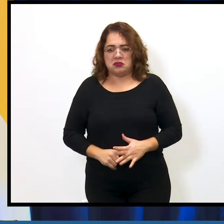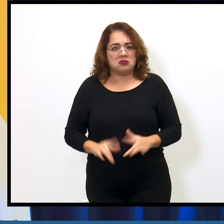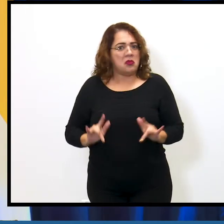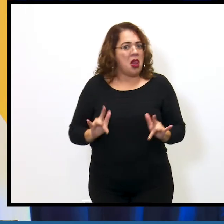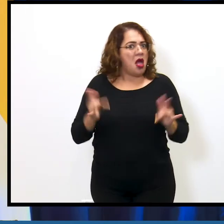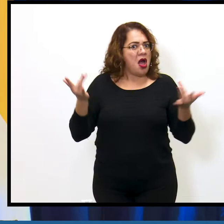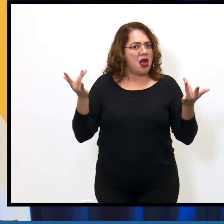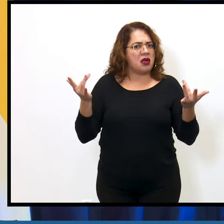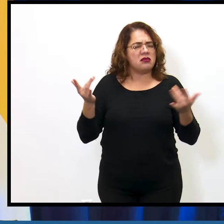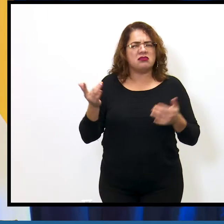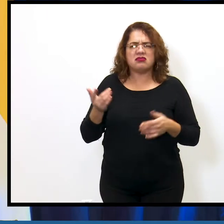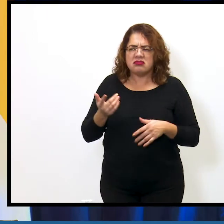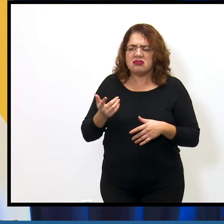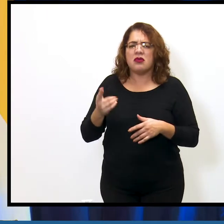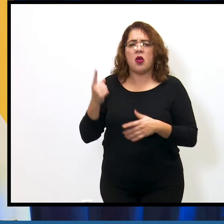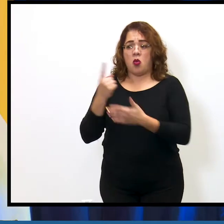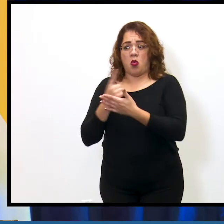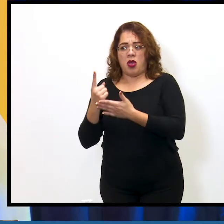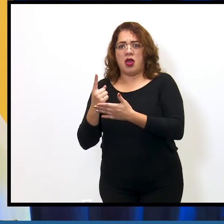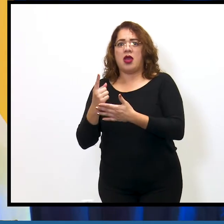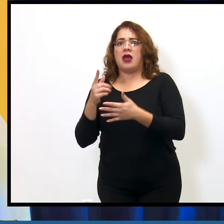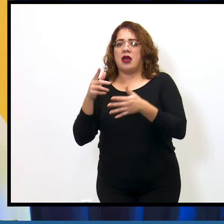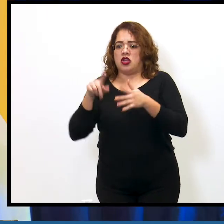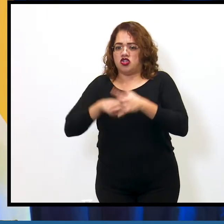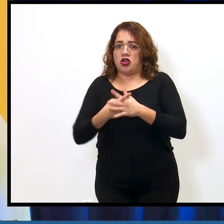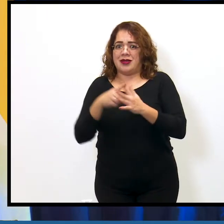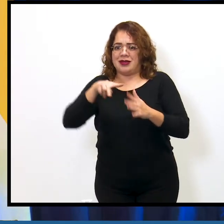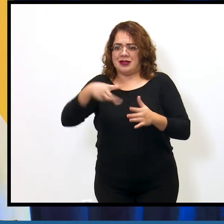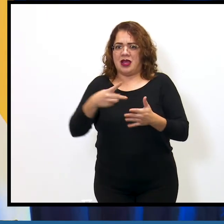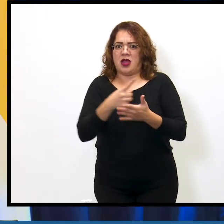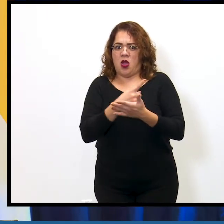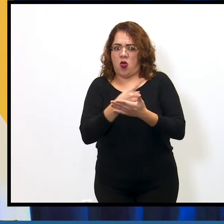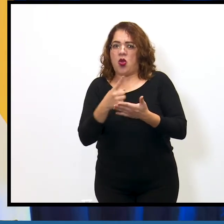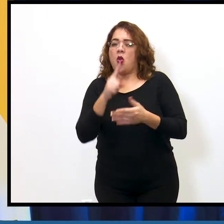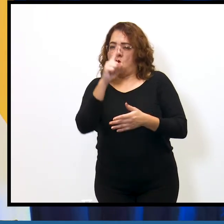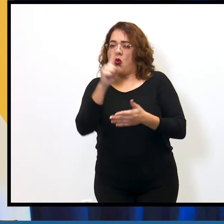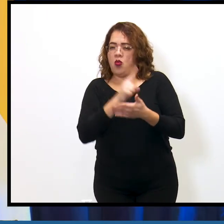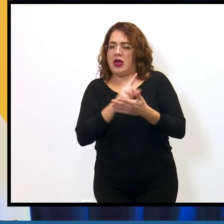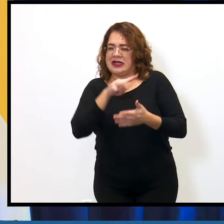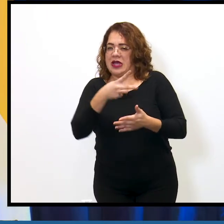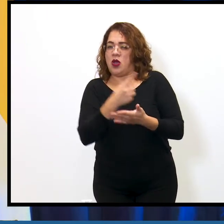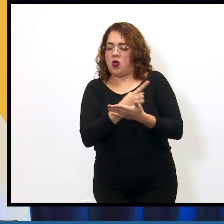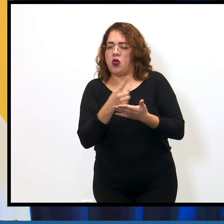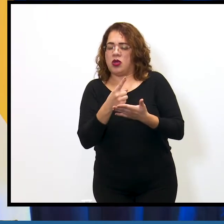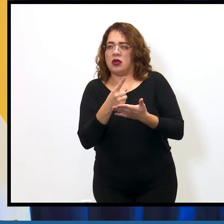a little worse over time then one week later, I'm sorry, that at the end of